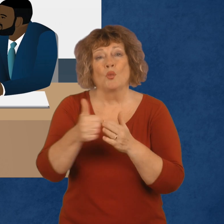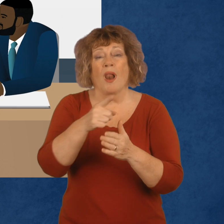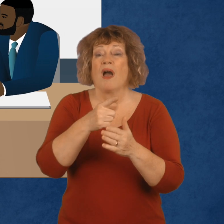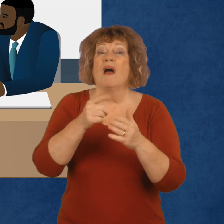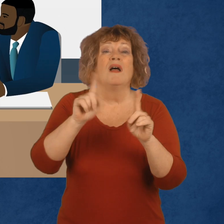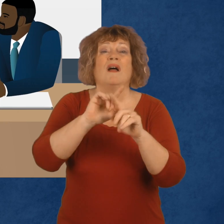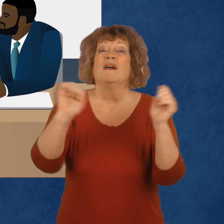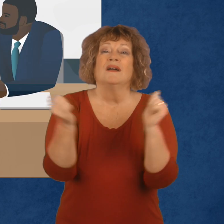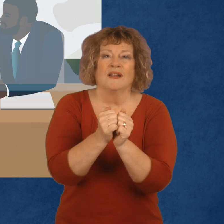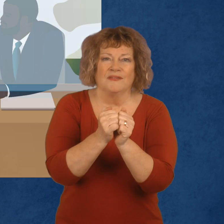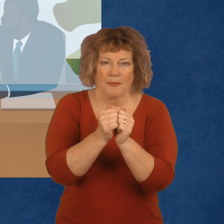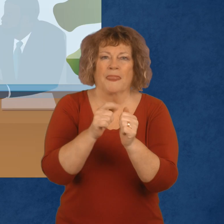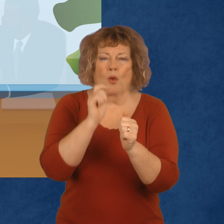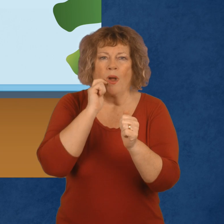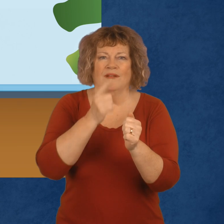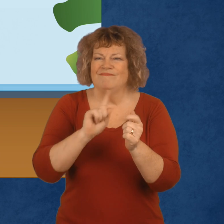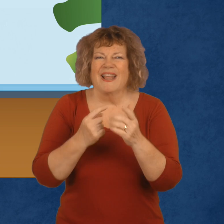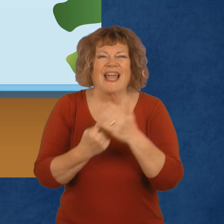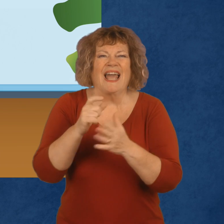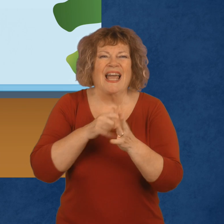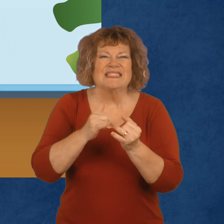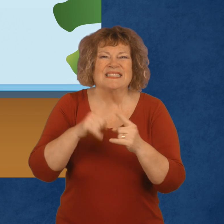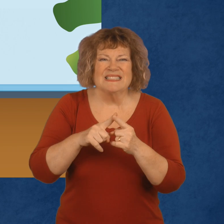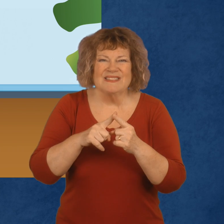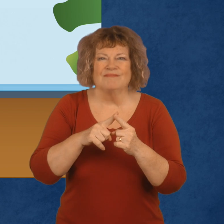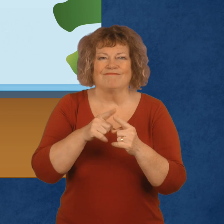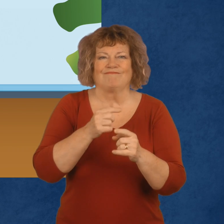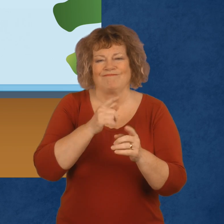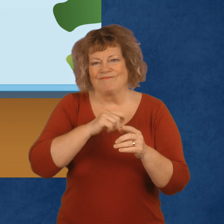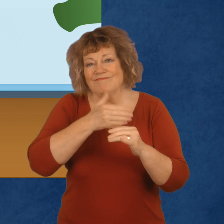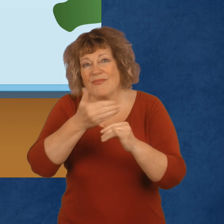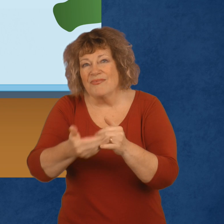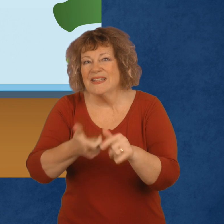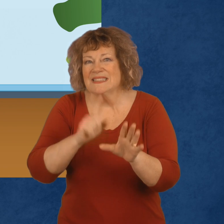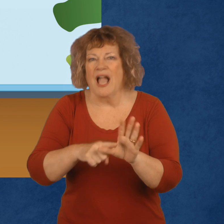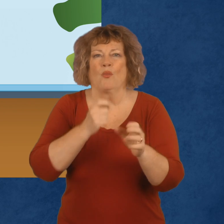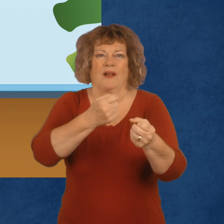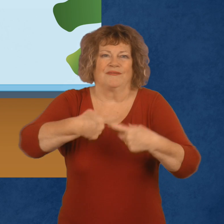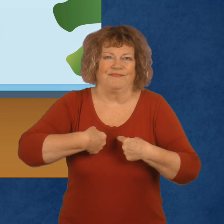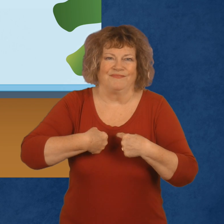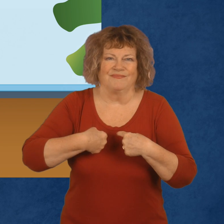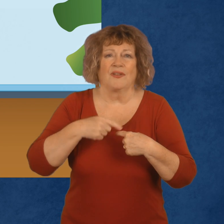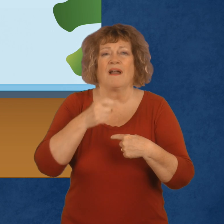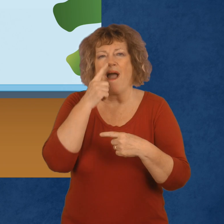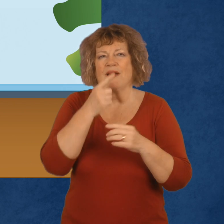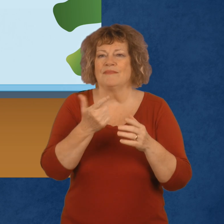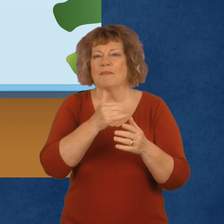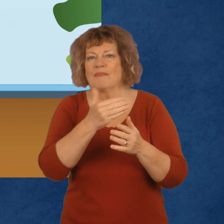If the case has been a long one, they may not be able to tell you the outcome on the day and will write to you as soon as possible with the outcome.